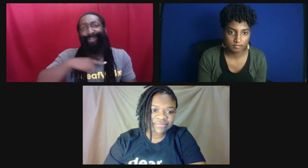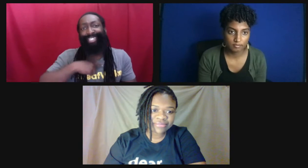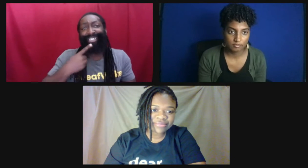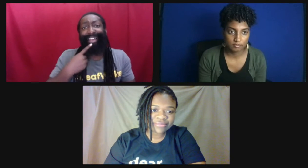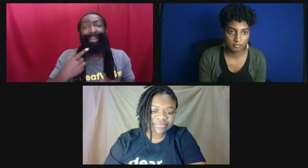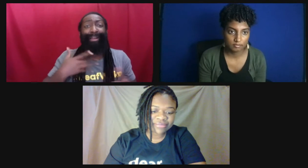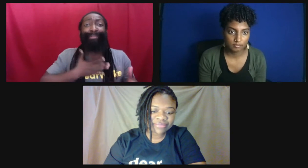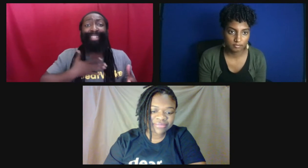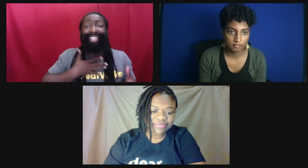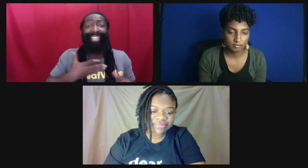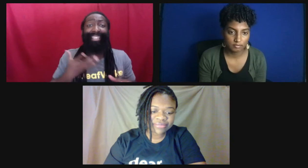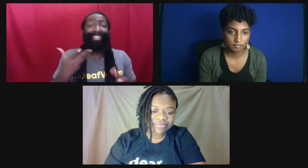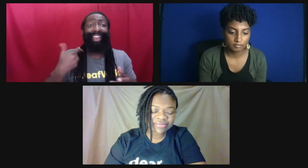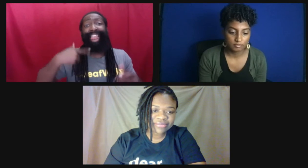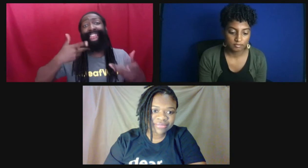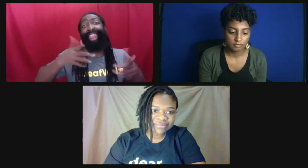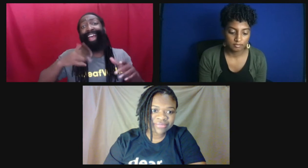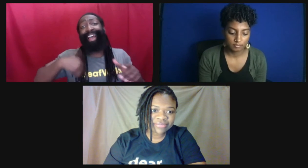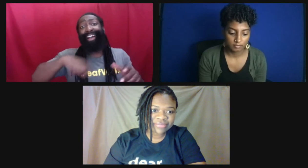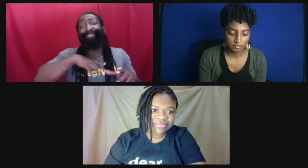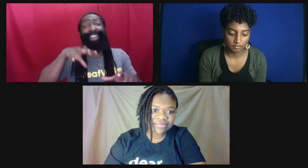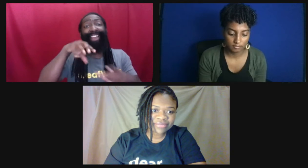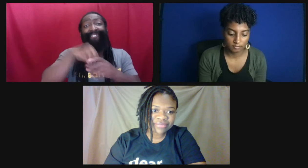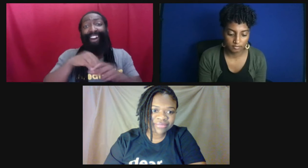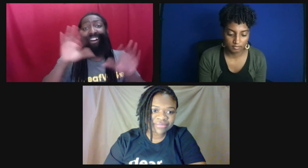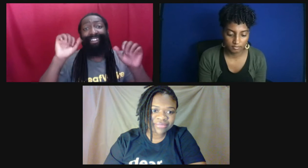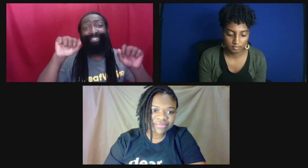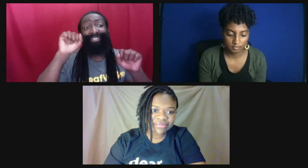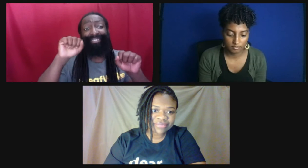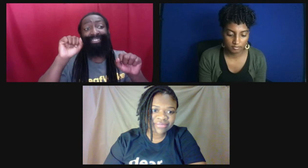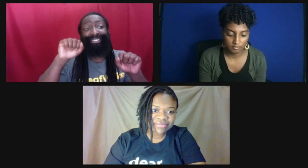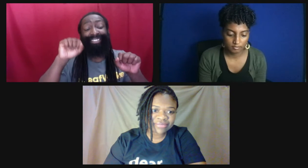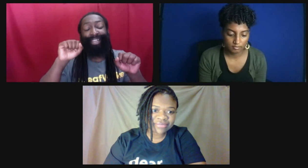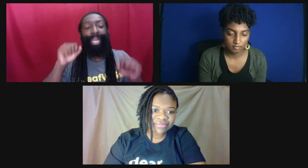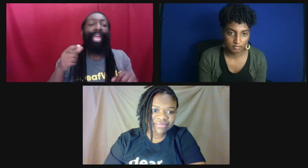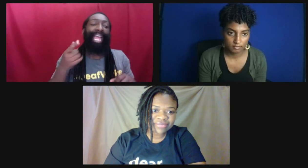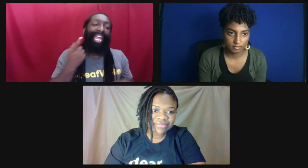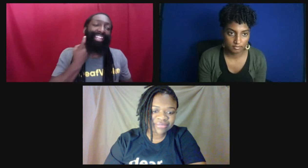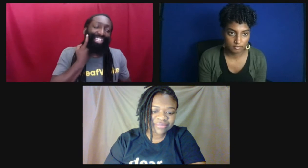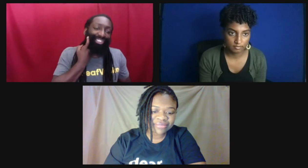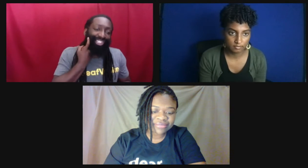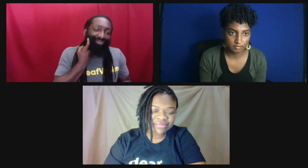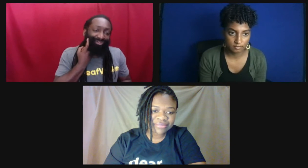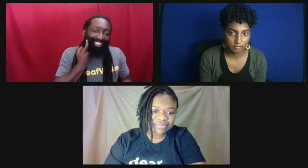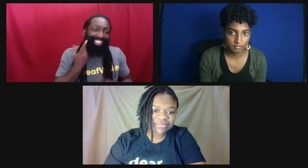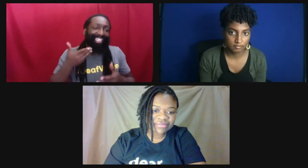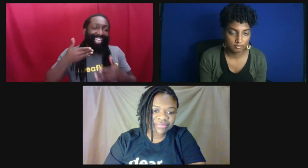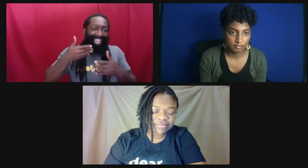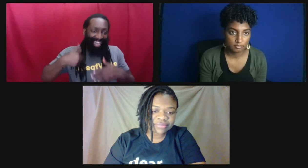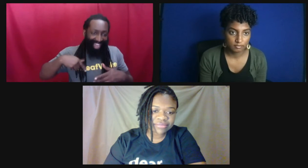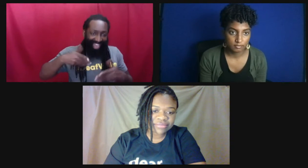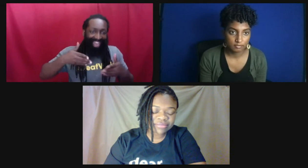you know, over 50 years we've been asking, begging, imploring, knocking on the door to let us in